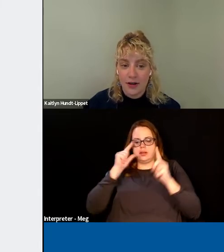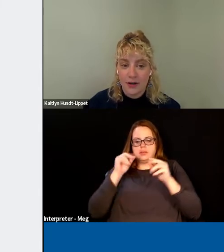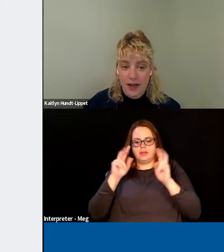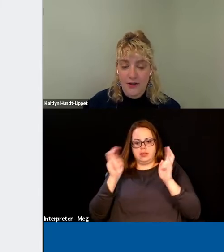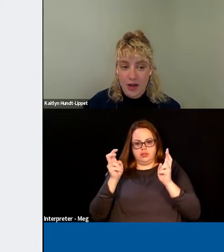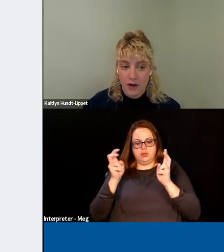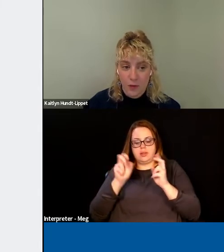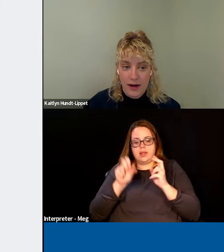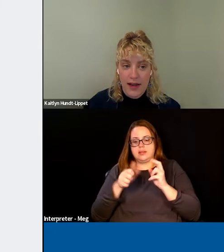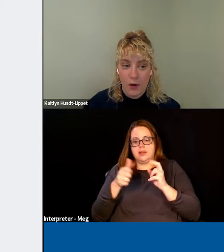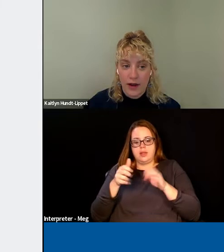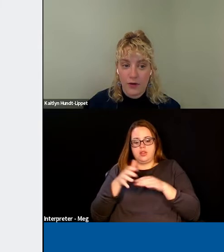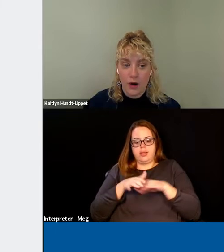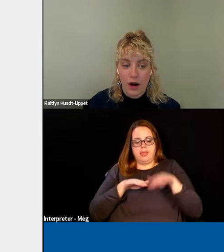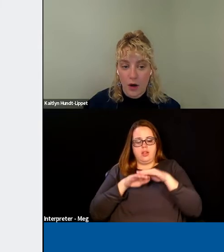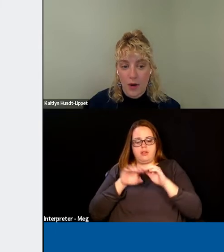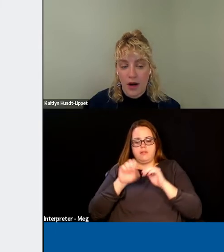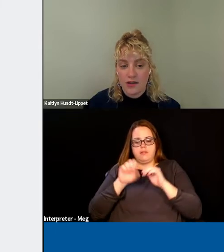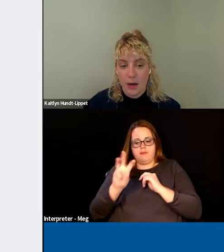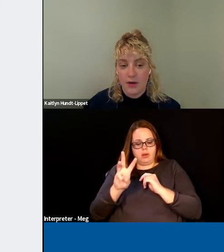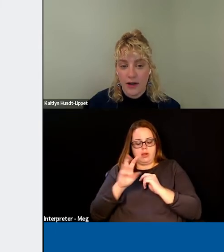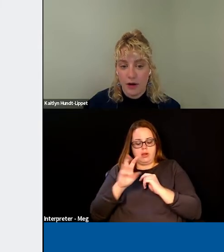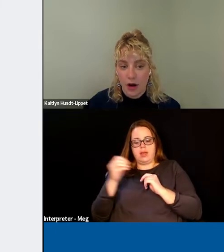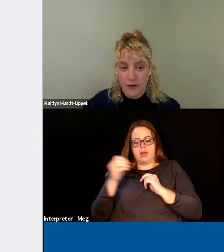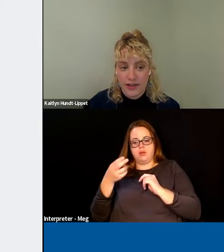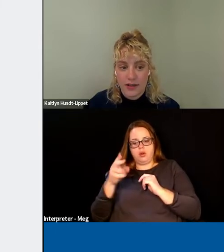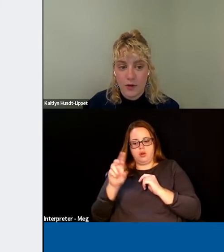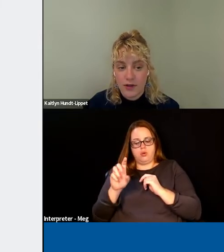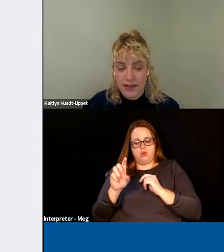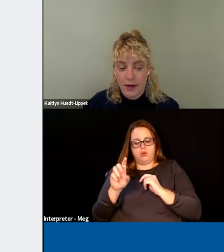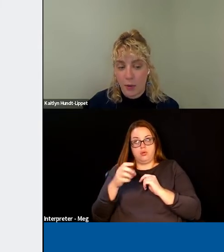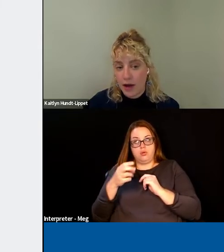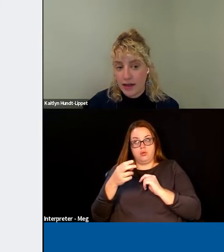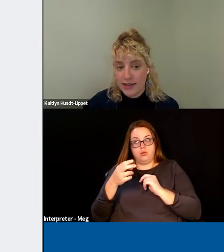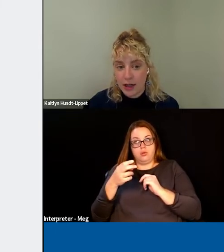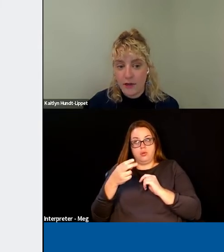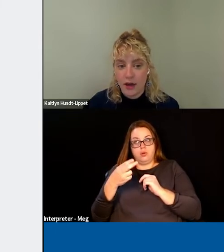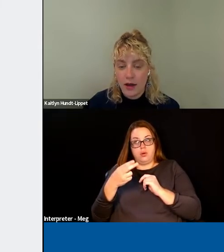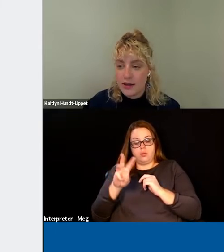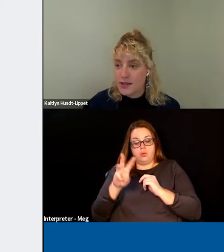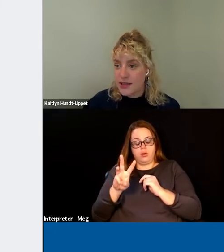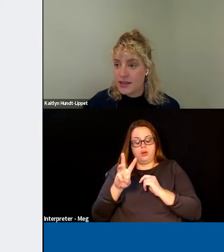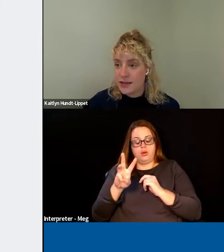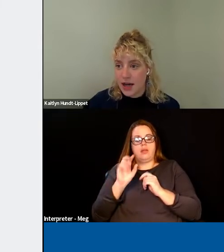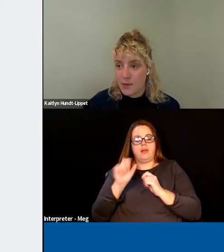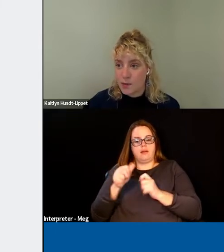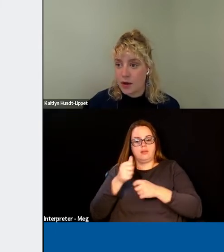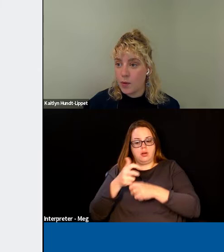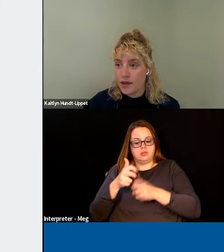another layer of software and/or hardware on top of video conferencing tools and the product itself. This speaks to the time as well.